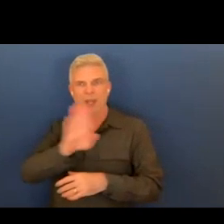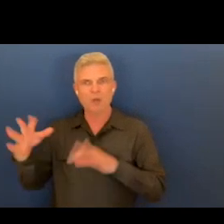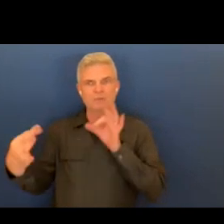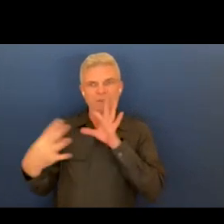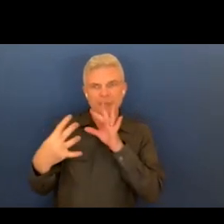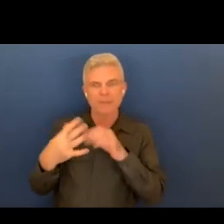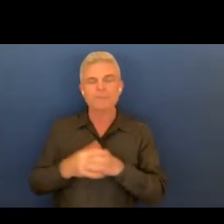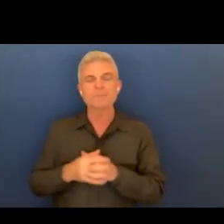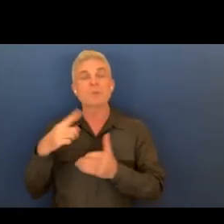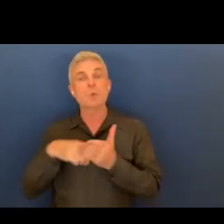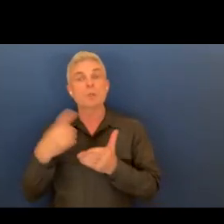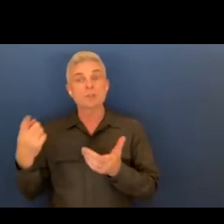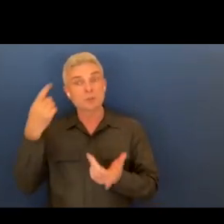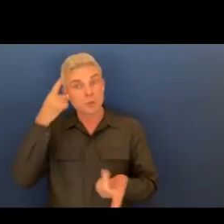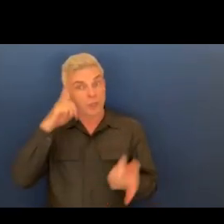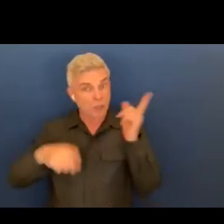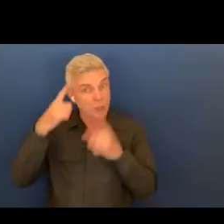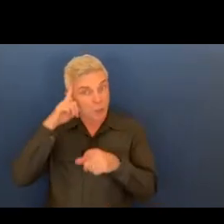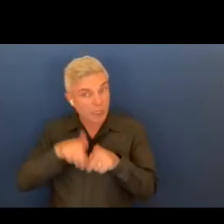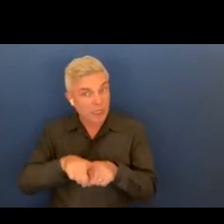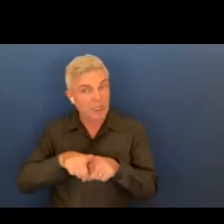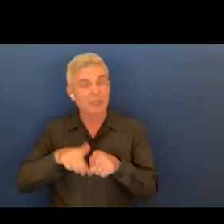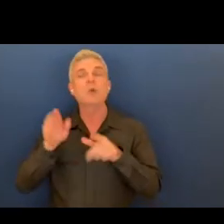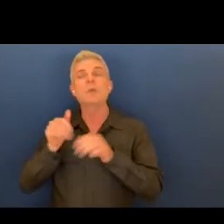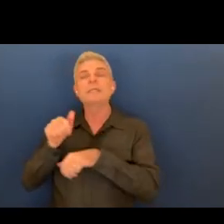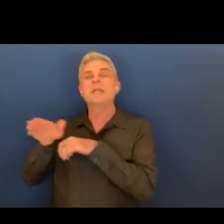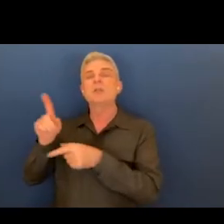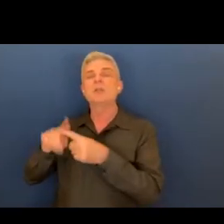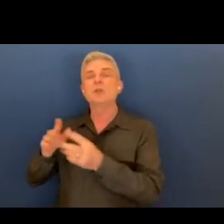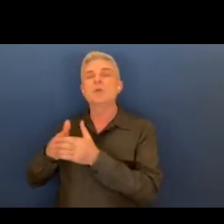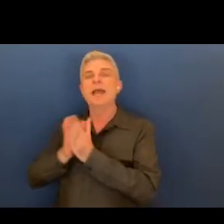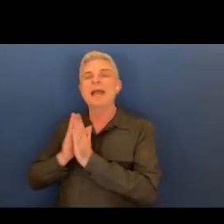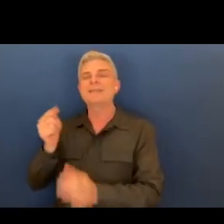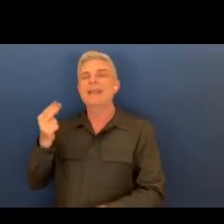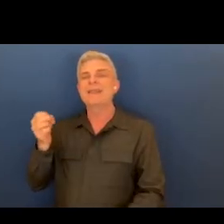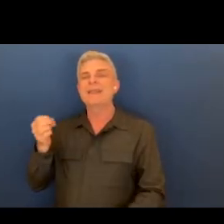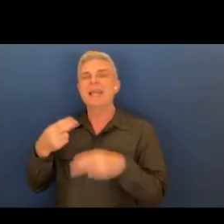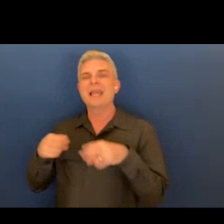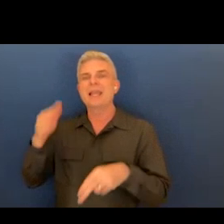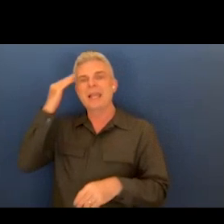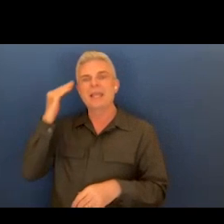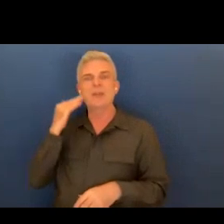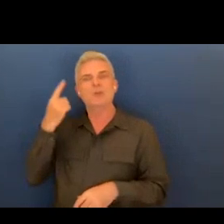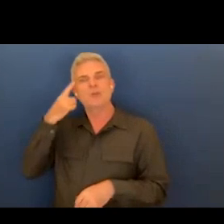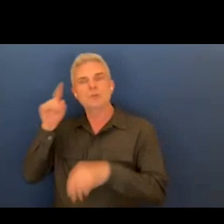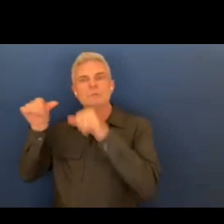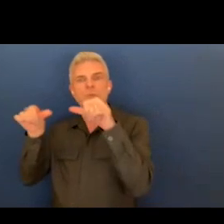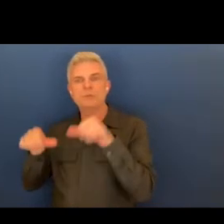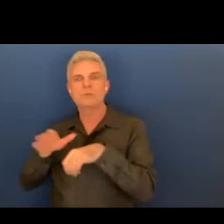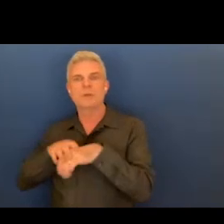all agreed to that content, we sent it to Ask the Egghead for placement on the site.